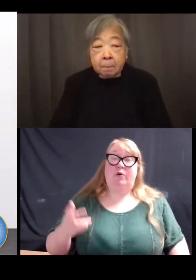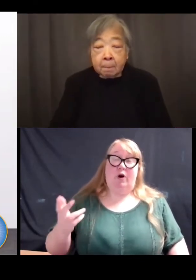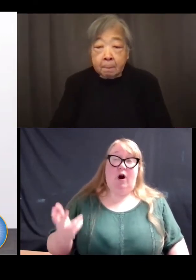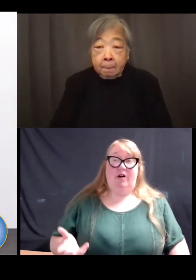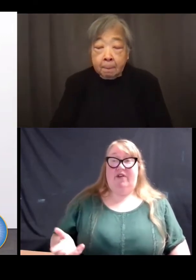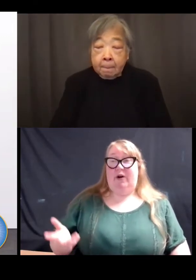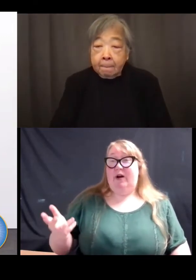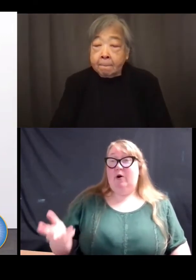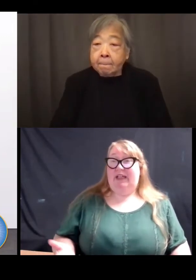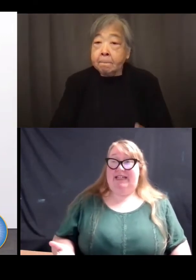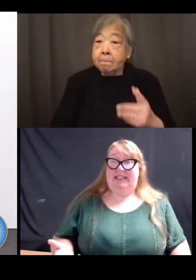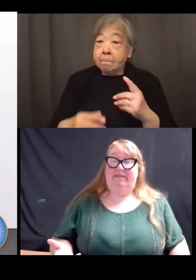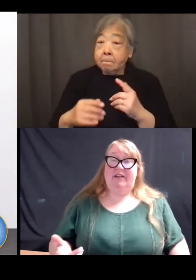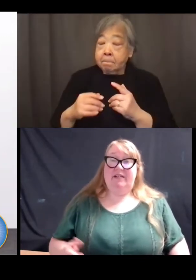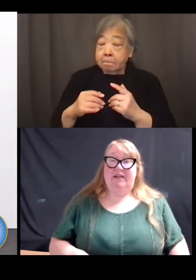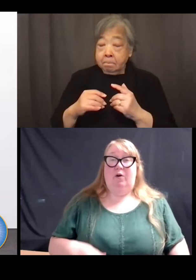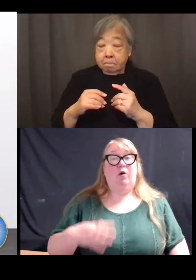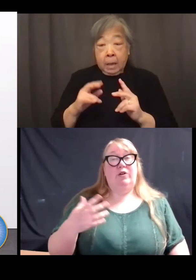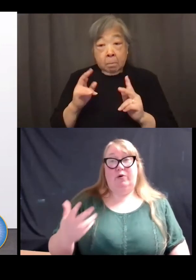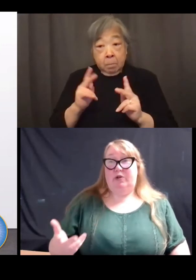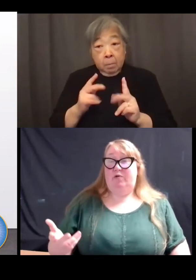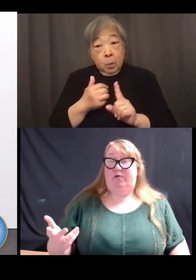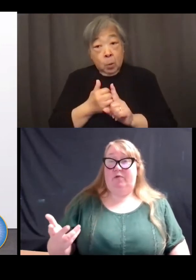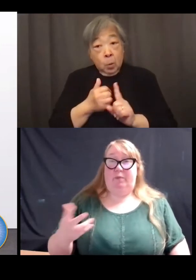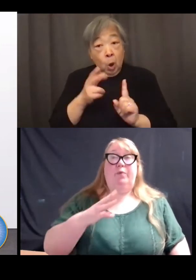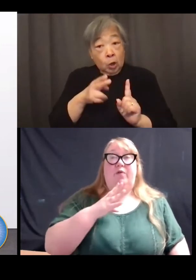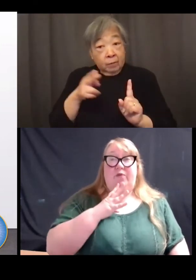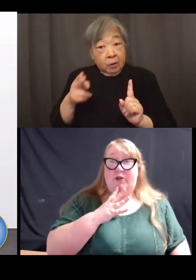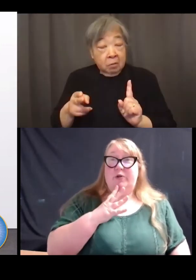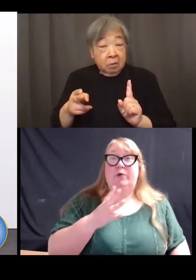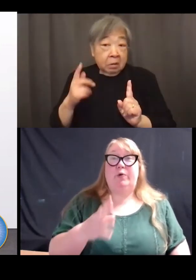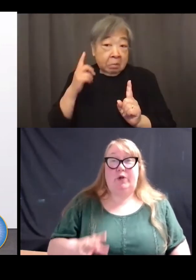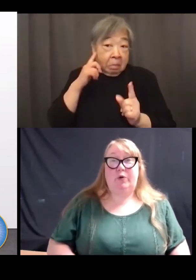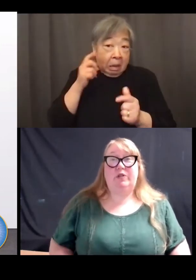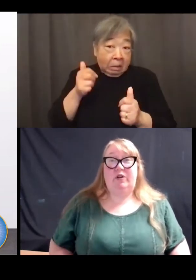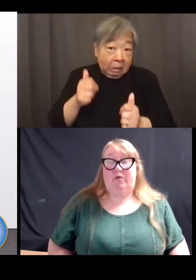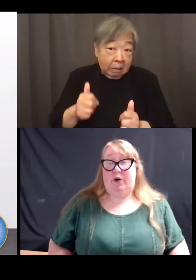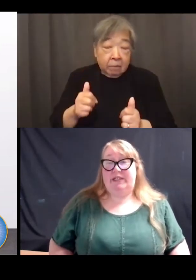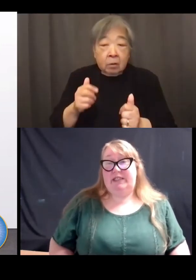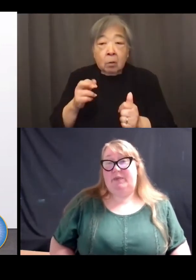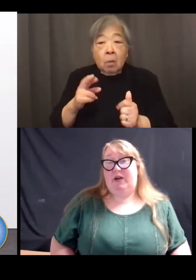Folks who are hard of hearing for late-deafened or those prefer to use their voice to speak